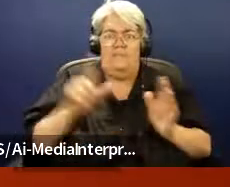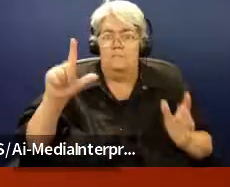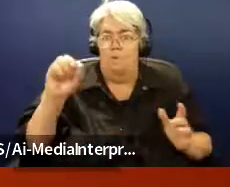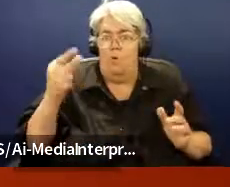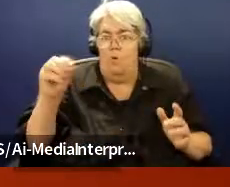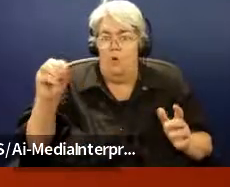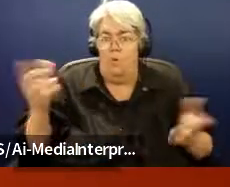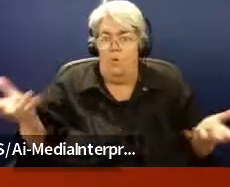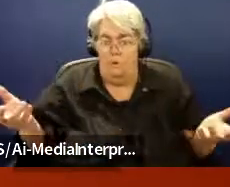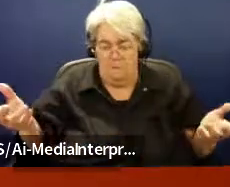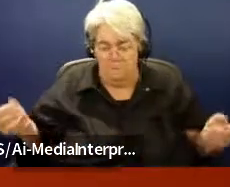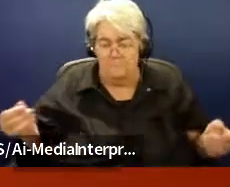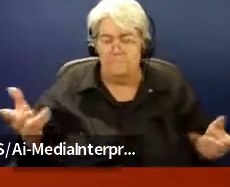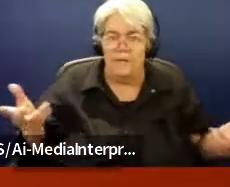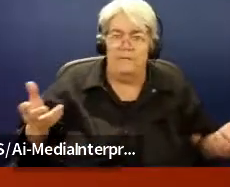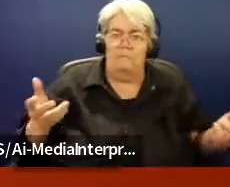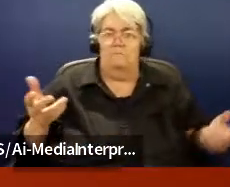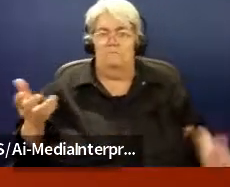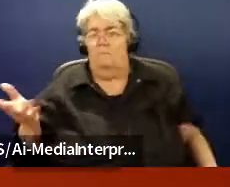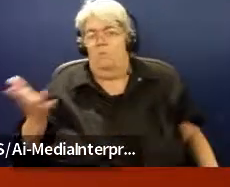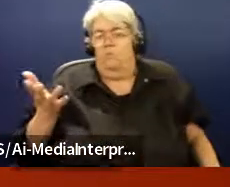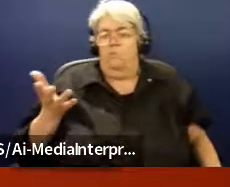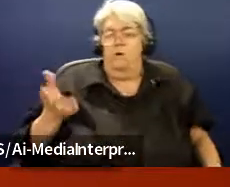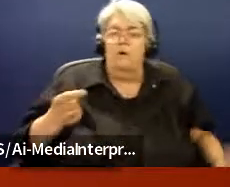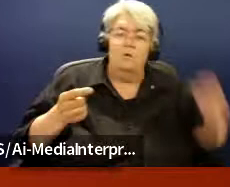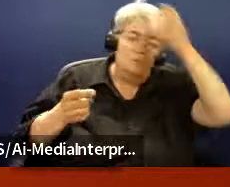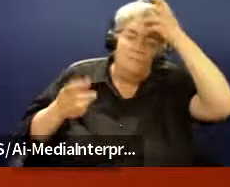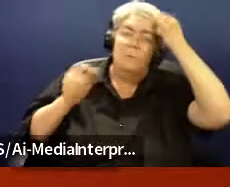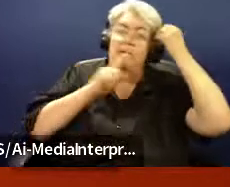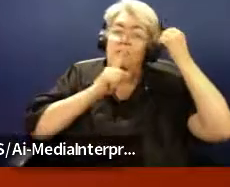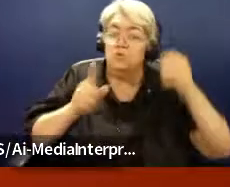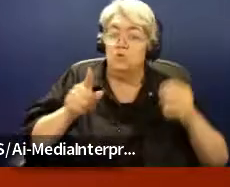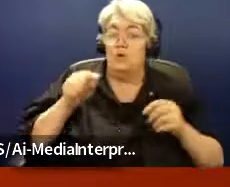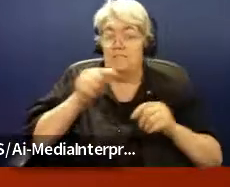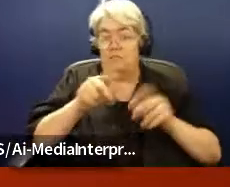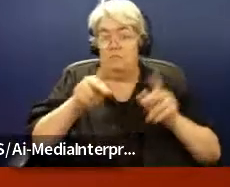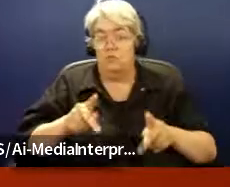, because logo does not mean anything. How do you know what logo means?